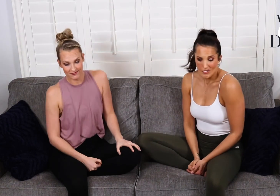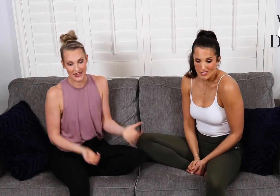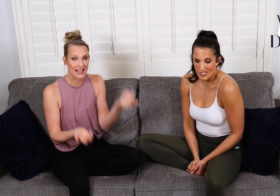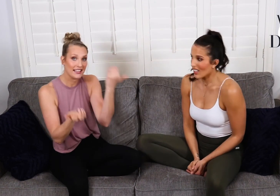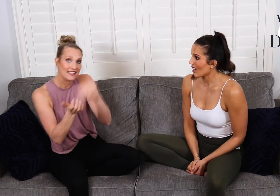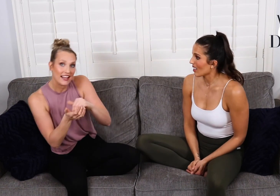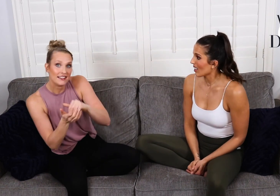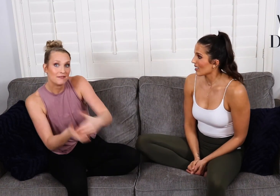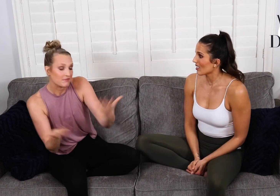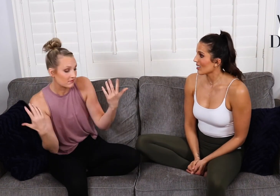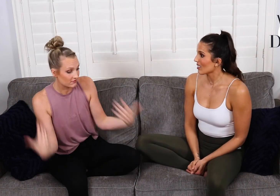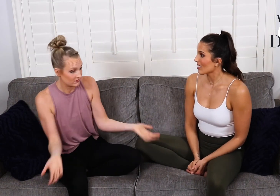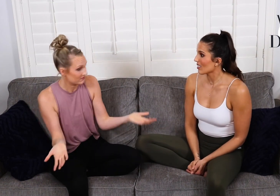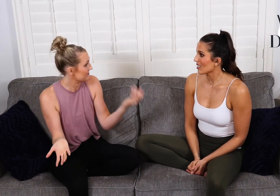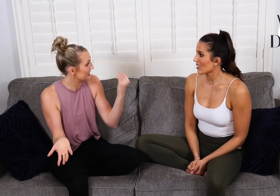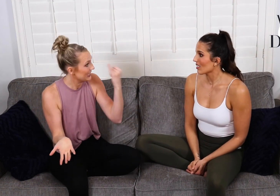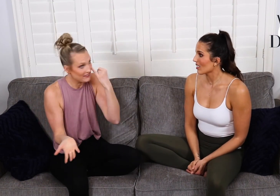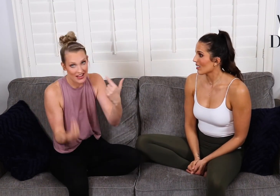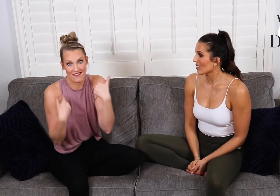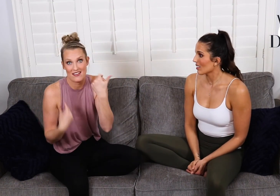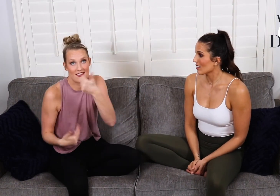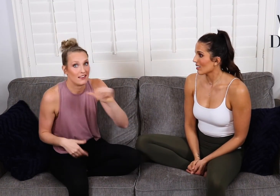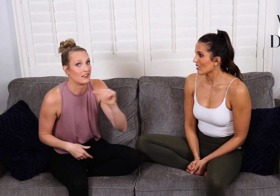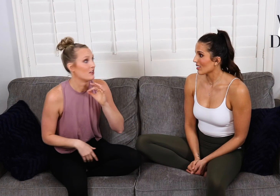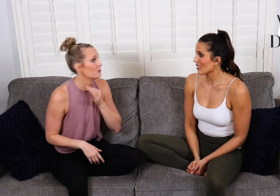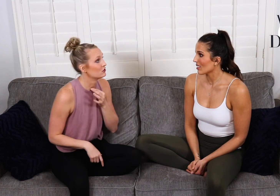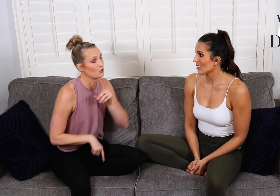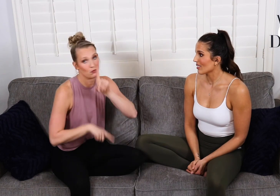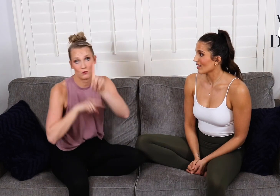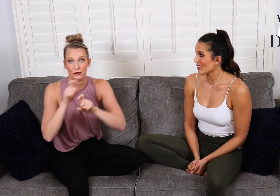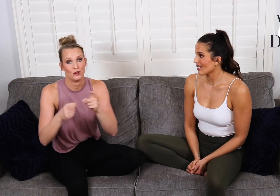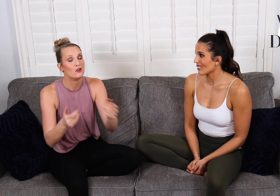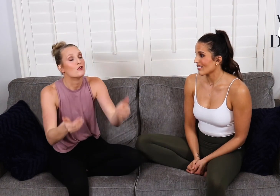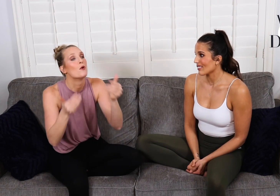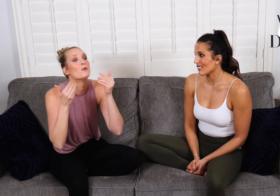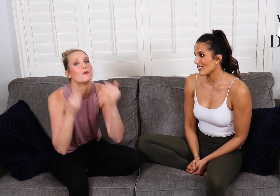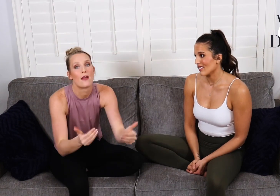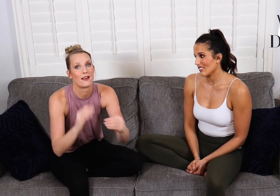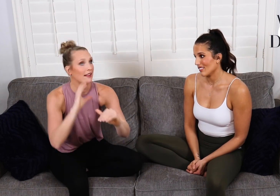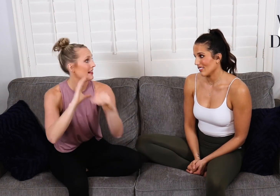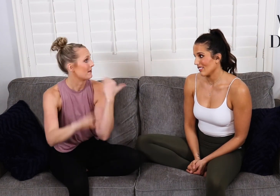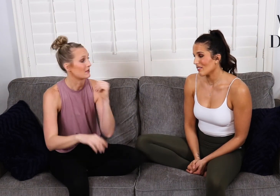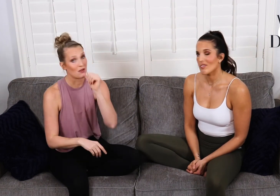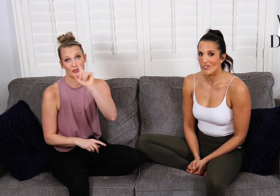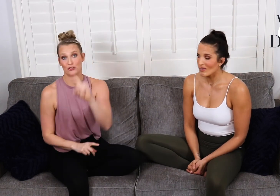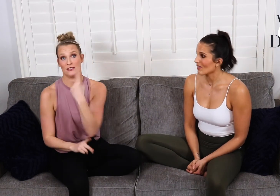Again, if you have any curious questions, go ahead and email us